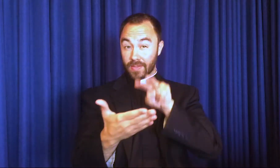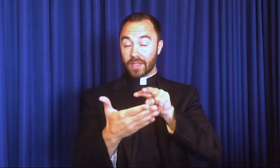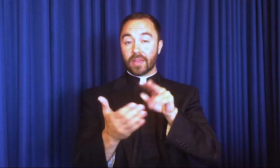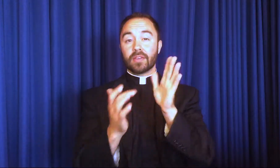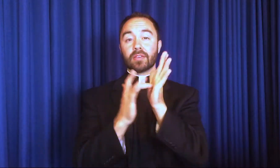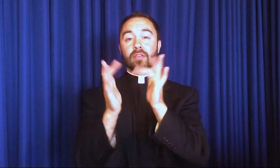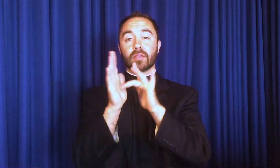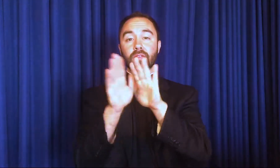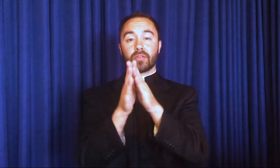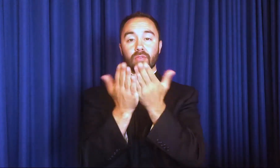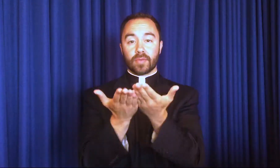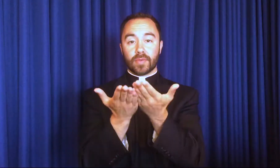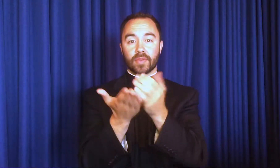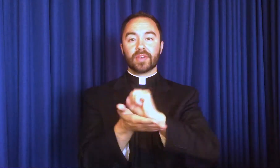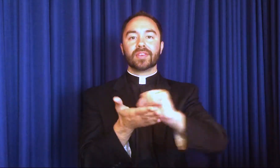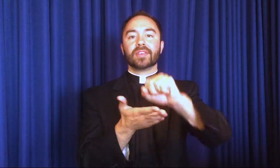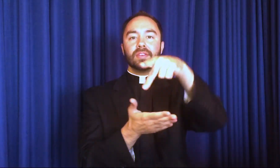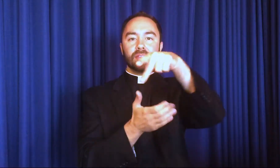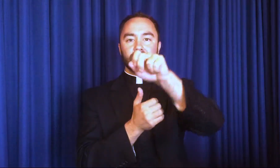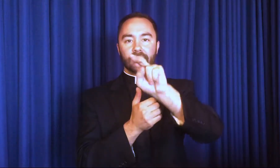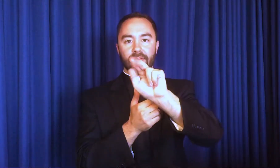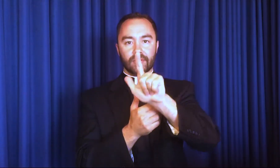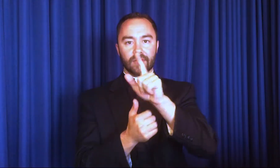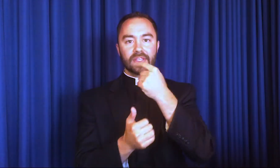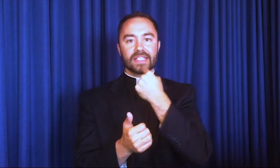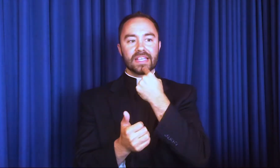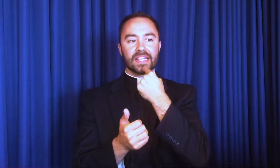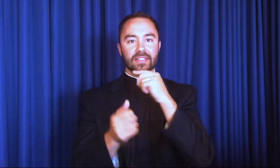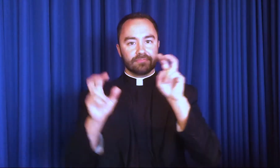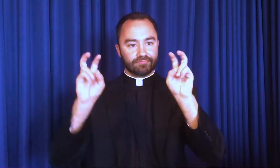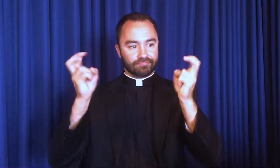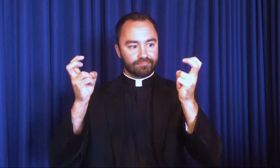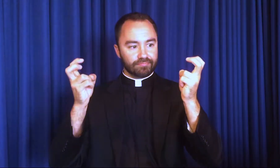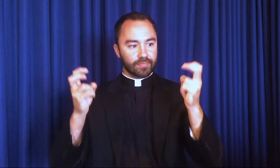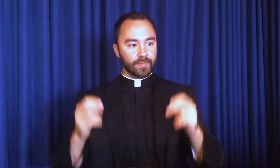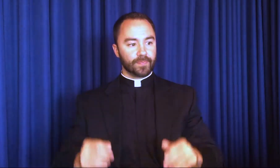There's only one. So for example if you look at the scriptures one of the